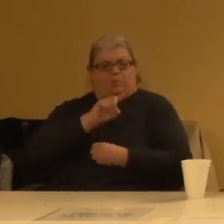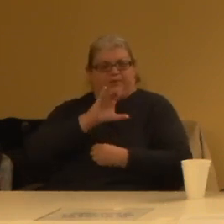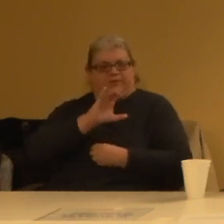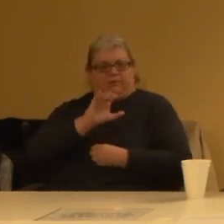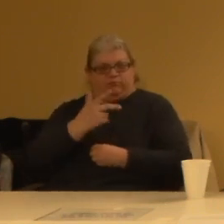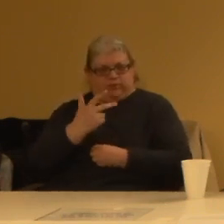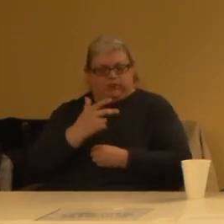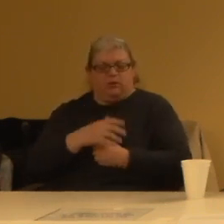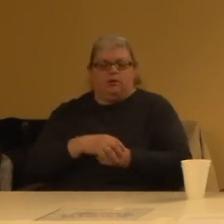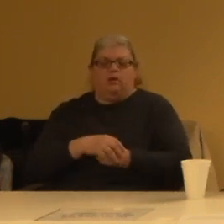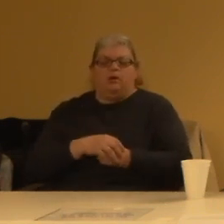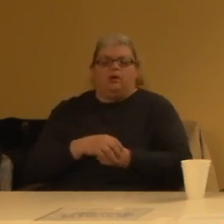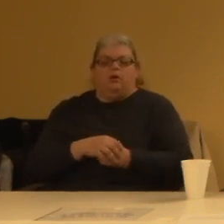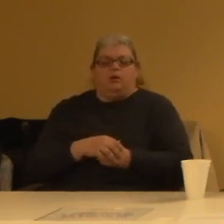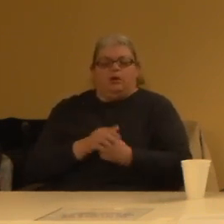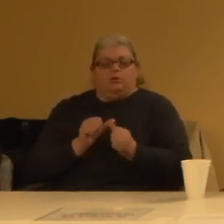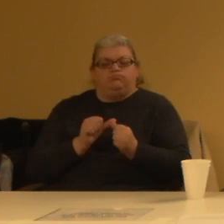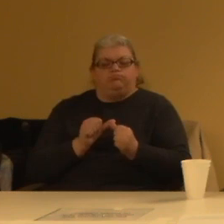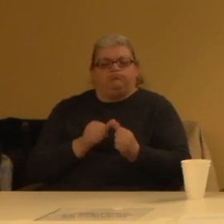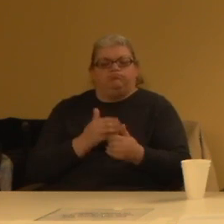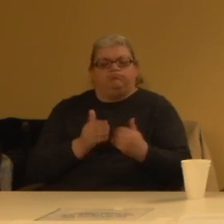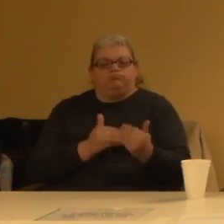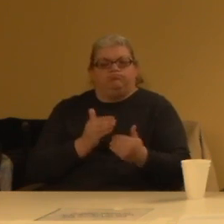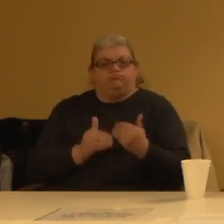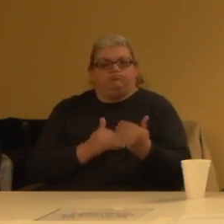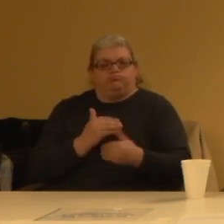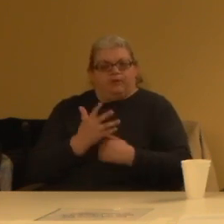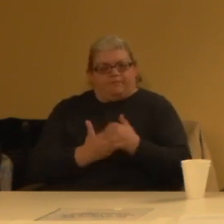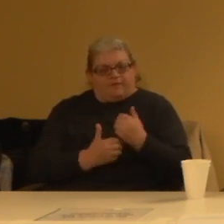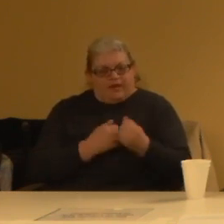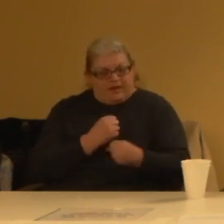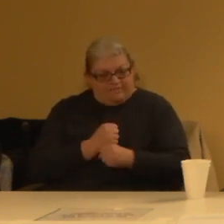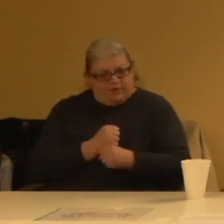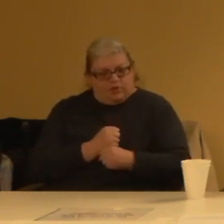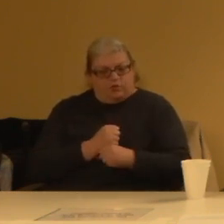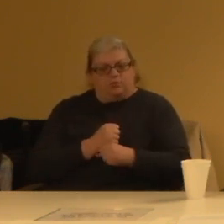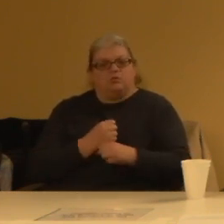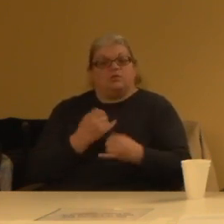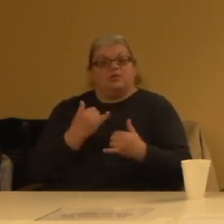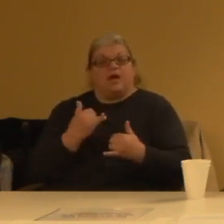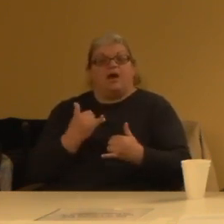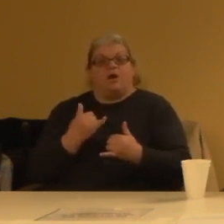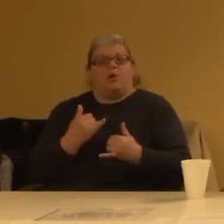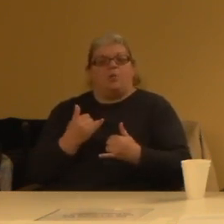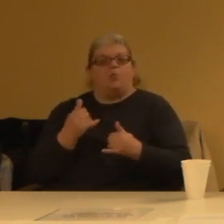were around for five years, that you would be eligible to reimburse 40% of your staff costs,